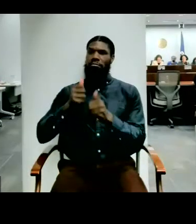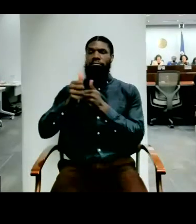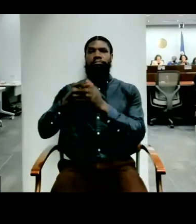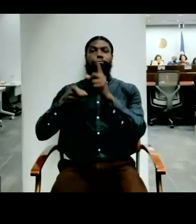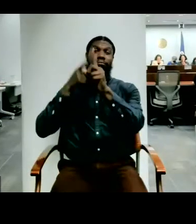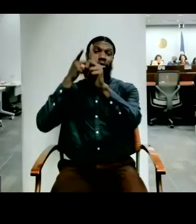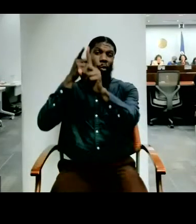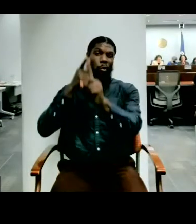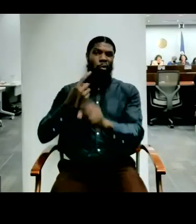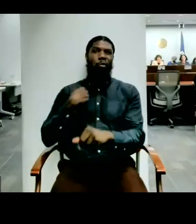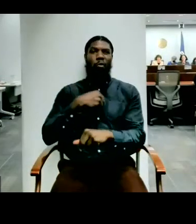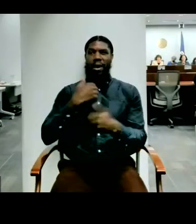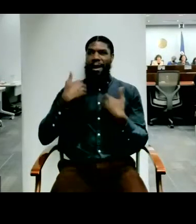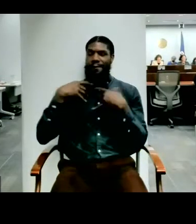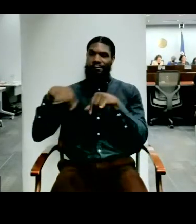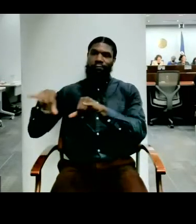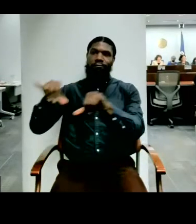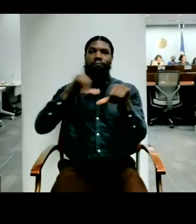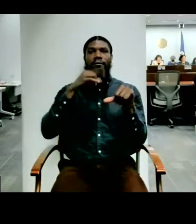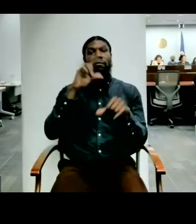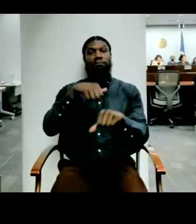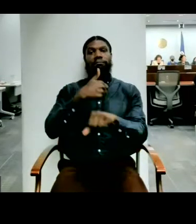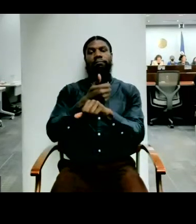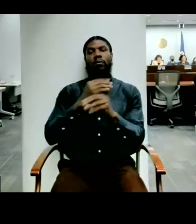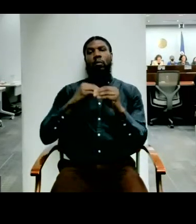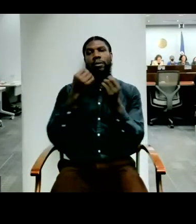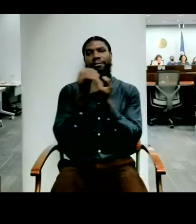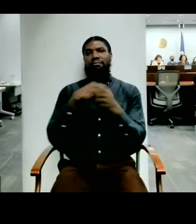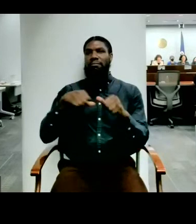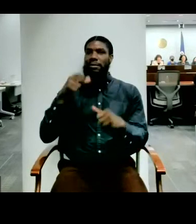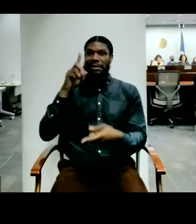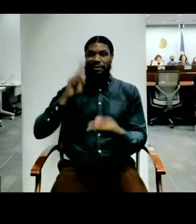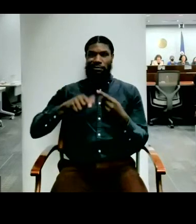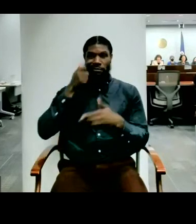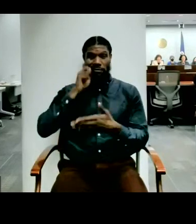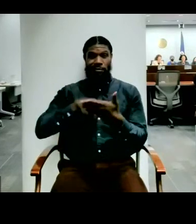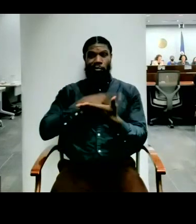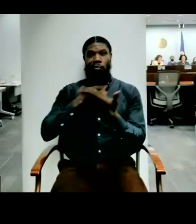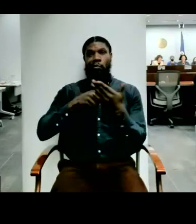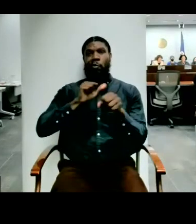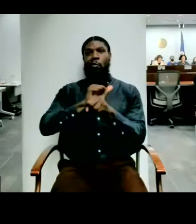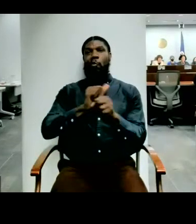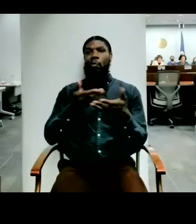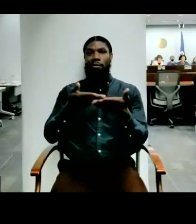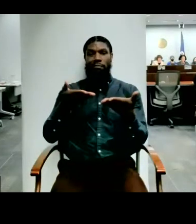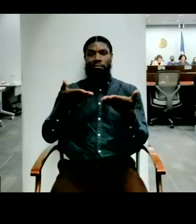of creating safe inclusive non-discriminatory workplaces. I have more questions than I'll